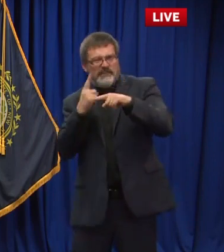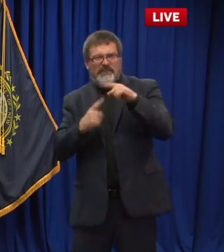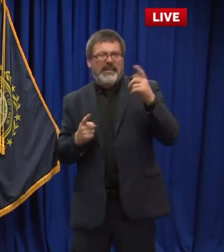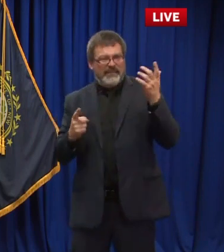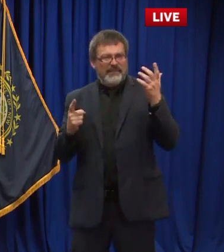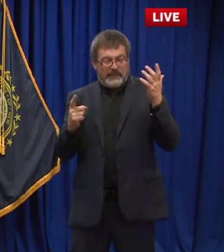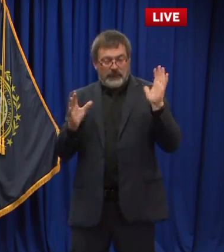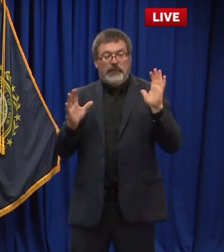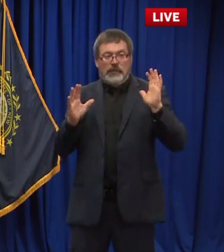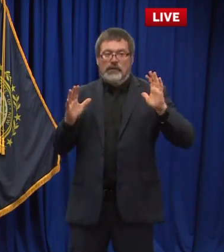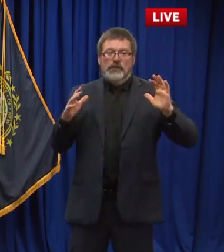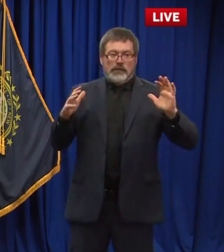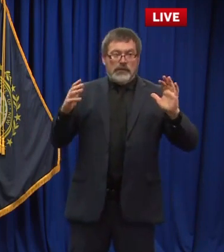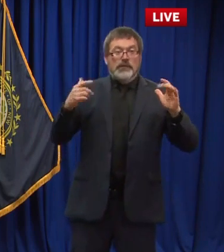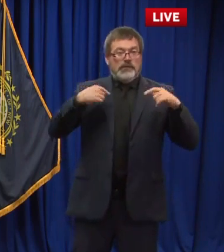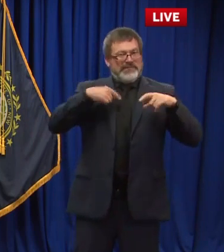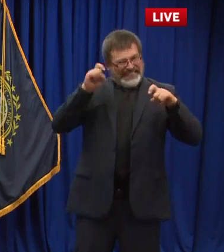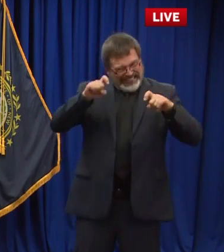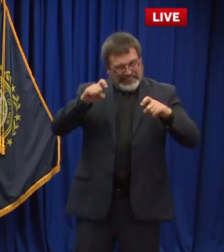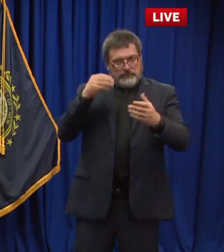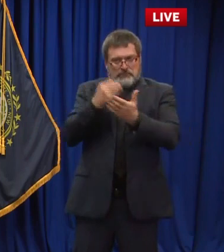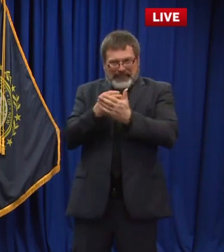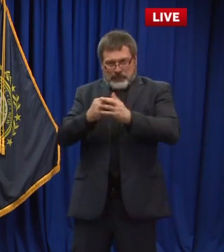THAT IS REALLY WHERE WE ARE.